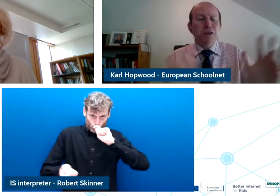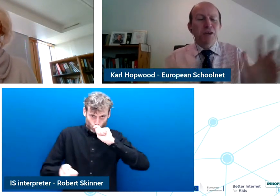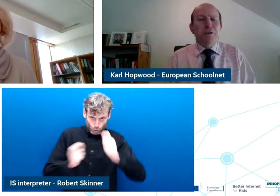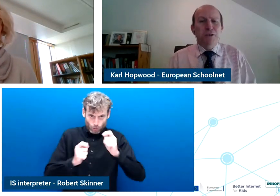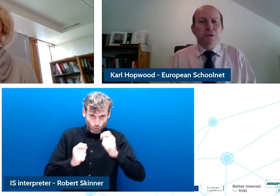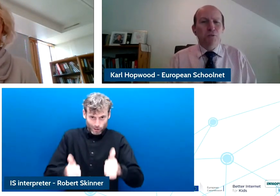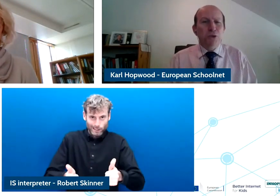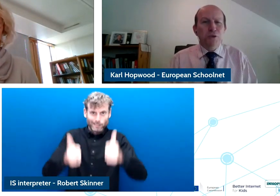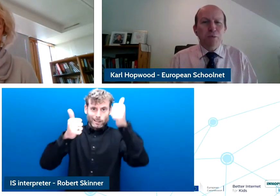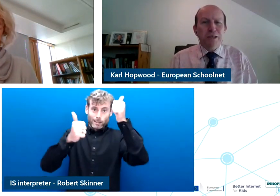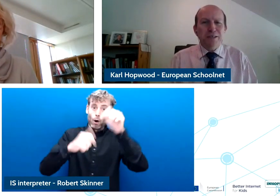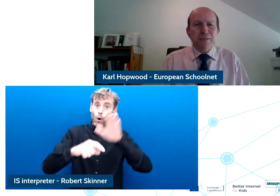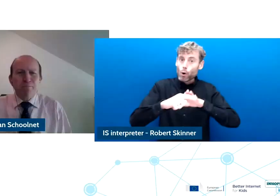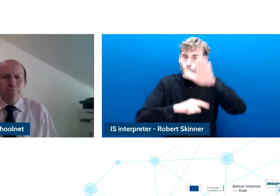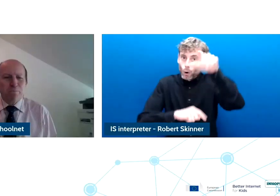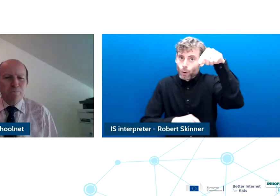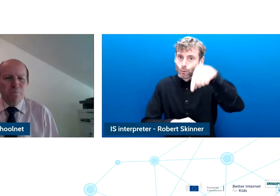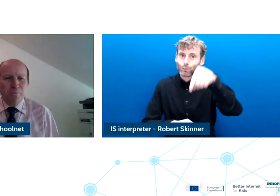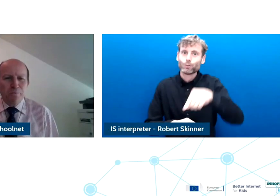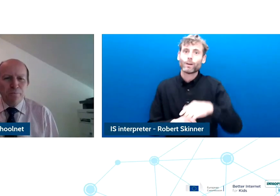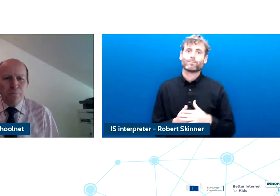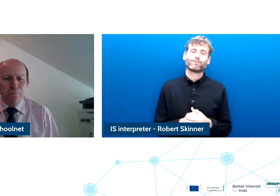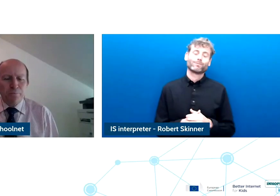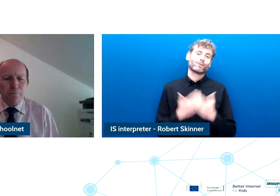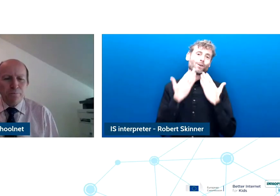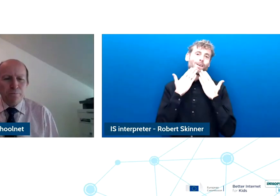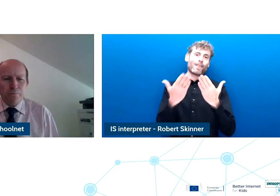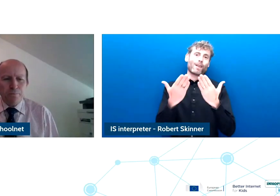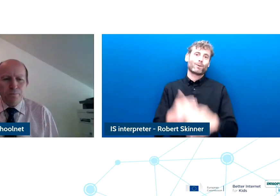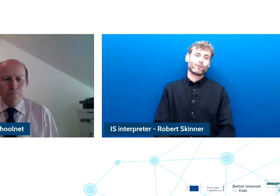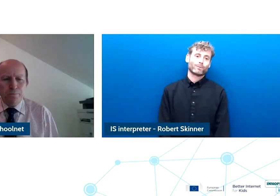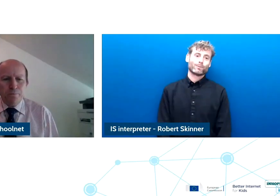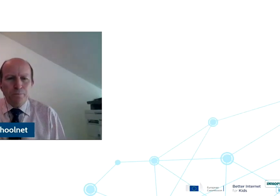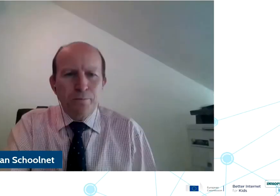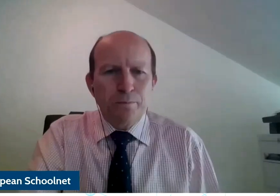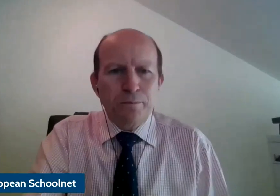Just enough time for a coffee and refreshment.